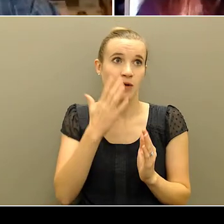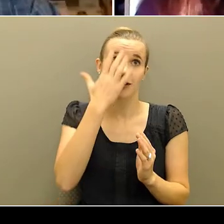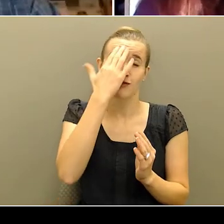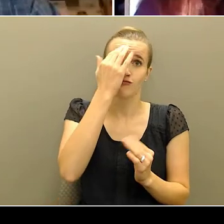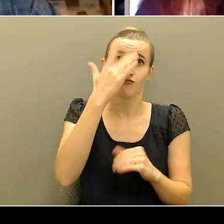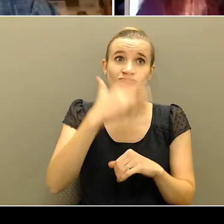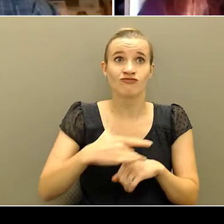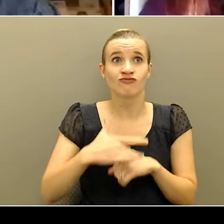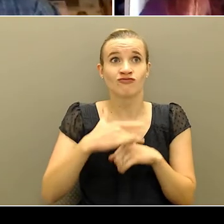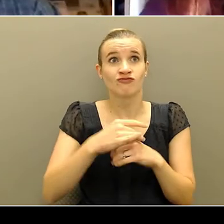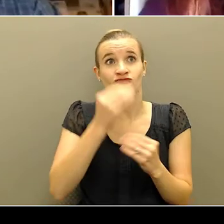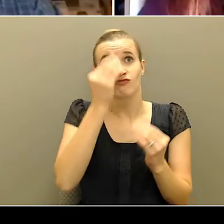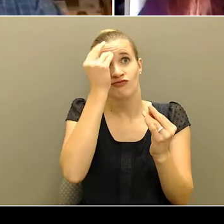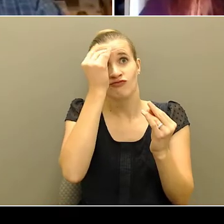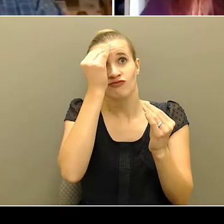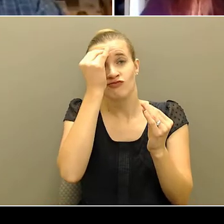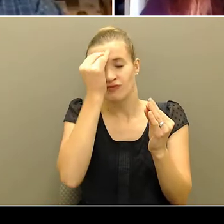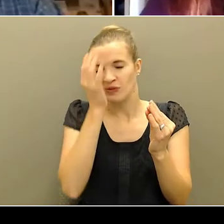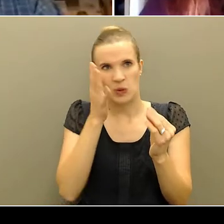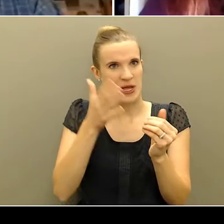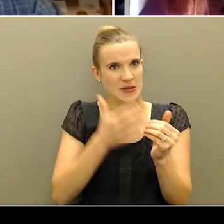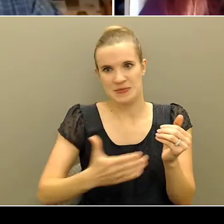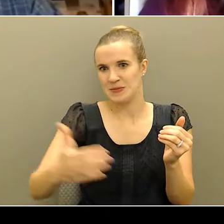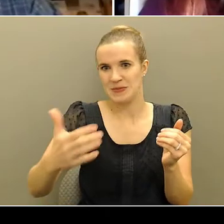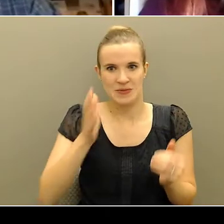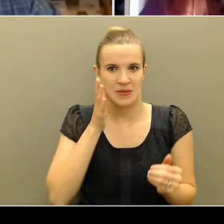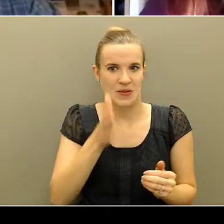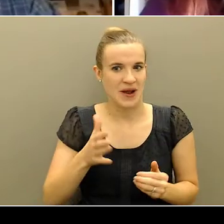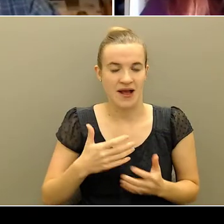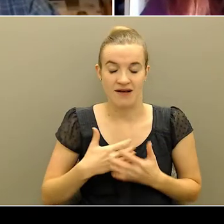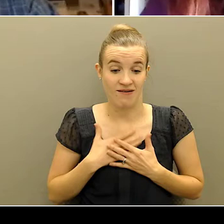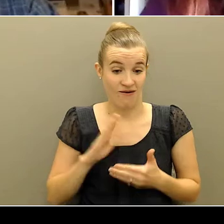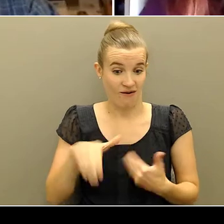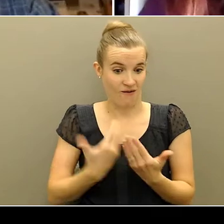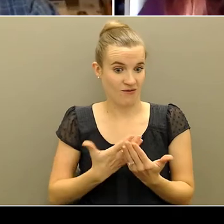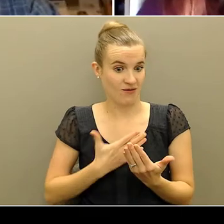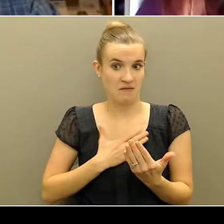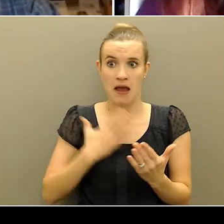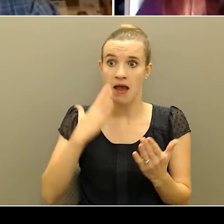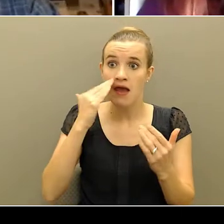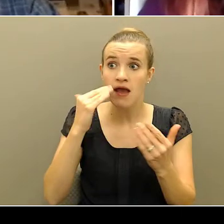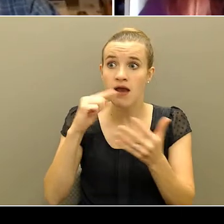Erik: That's fantastic. I love the pictures you have on your feed, looked like a wonderful trip.